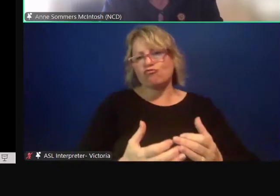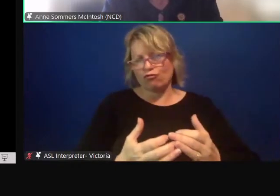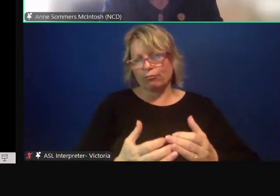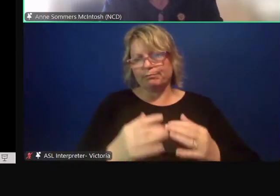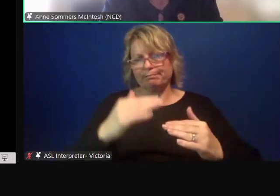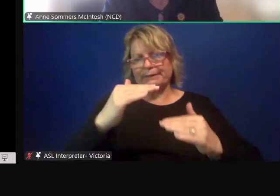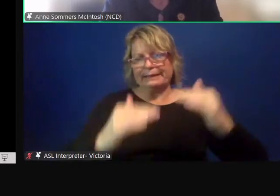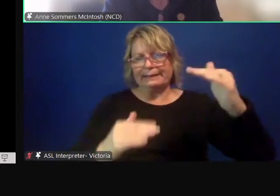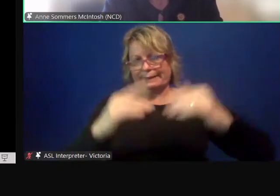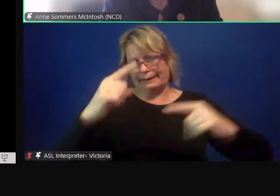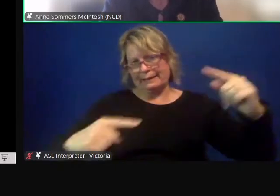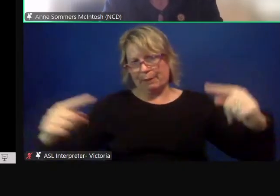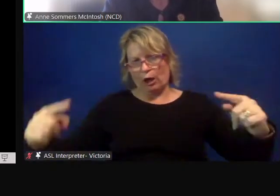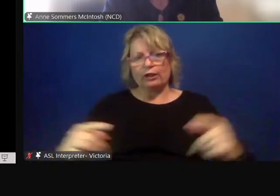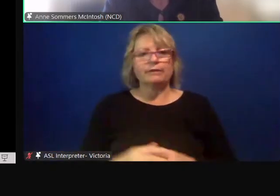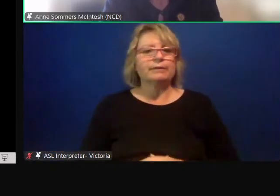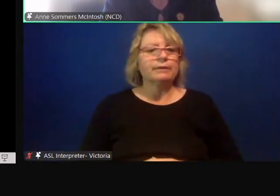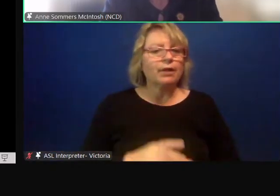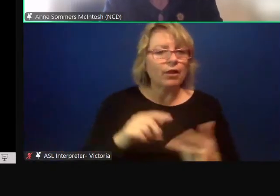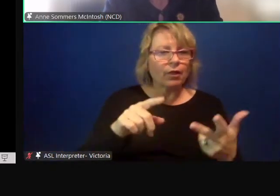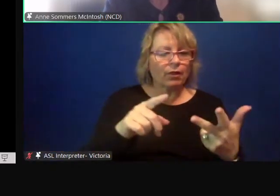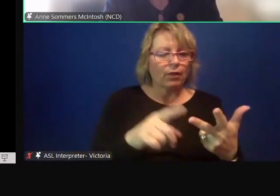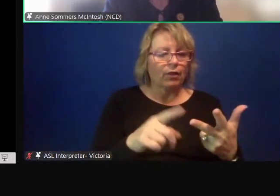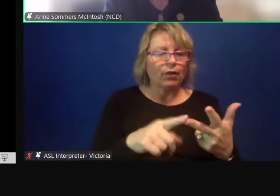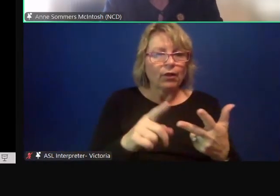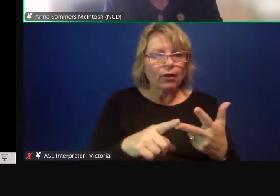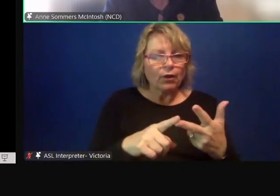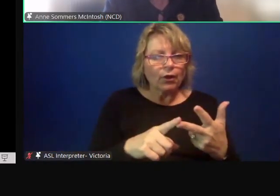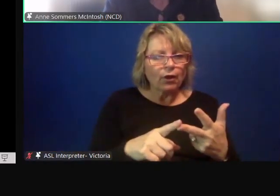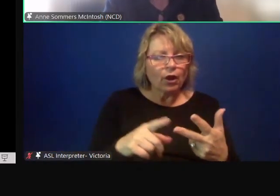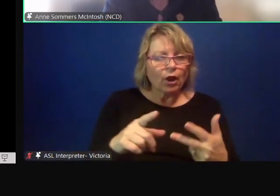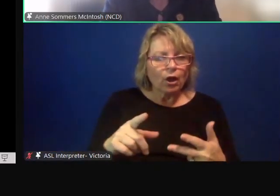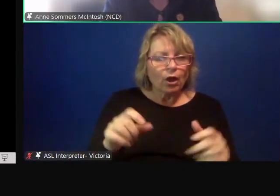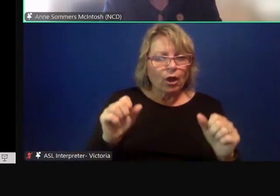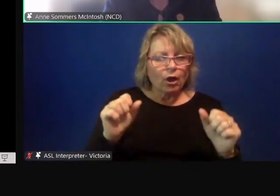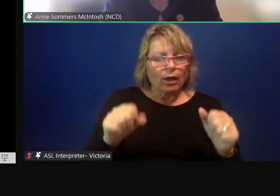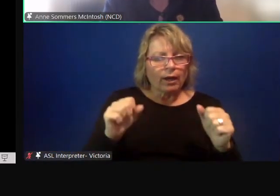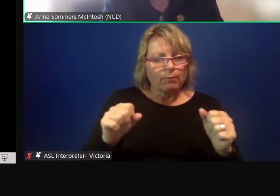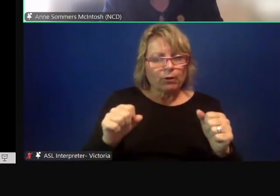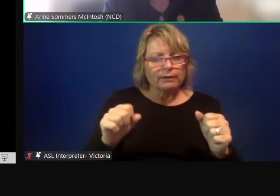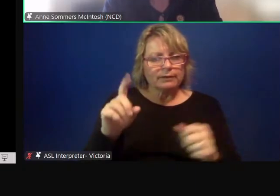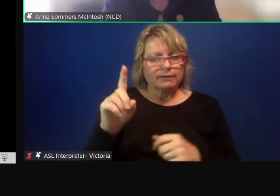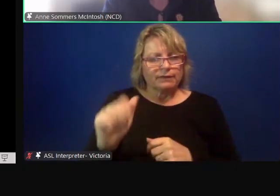The third one was, Comprehensive Disability Clinical-Care Curricula. We know, obviously,